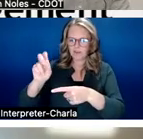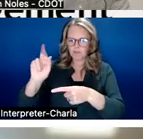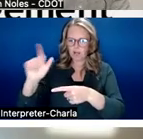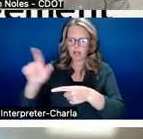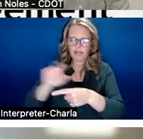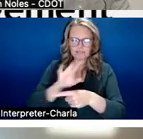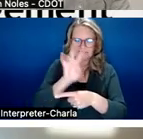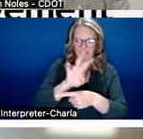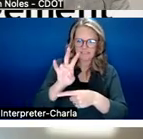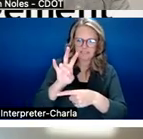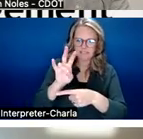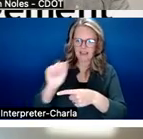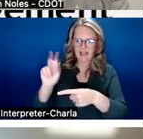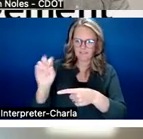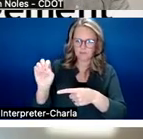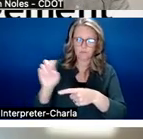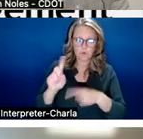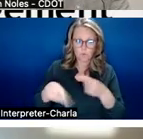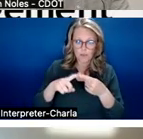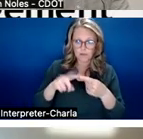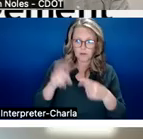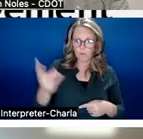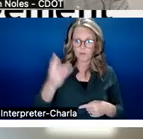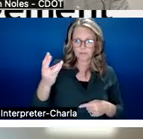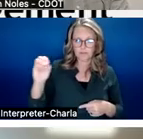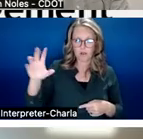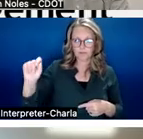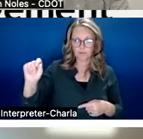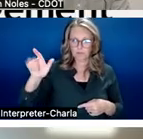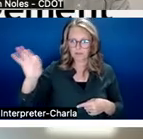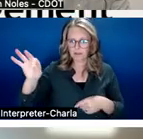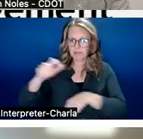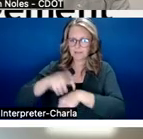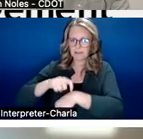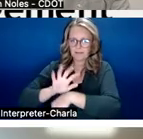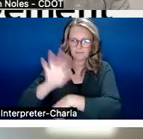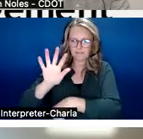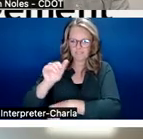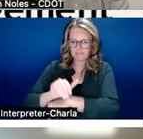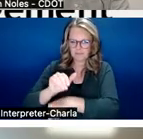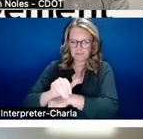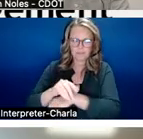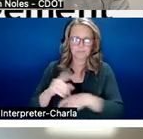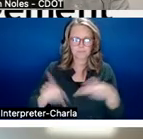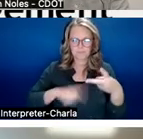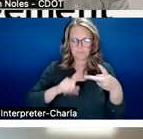So that will be on Wednesday, October 29th, starting at 5:00 PM. And then the Westwood Community Center.